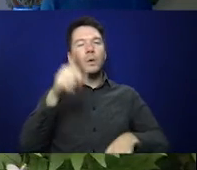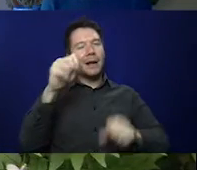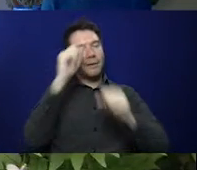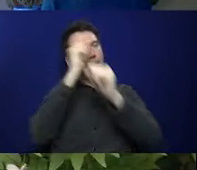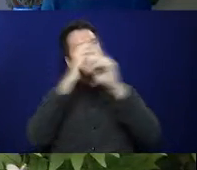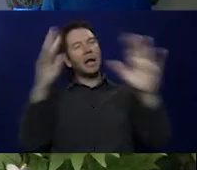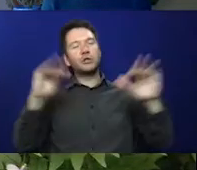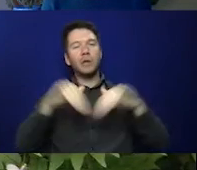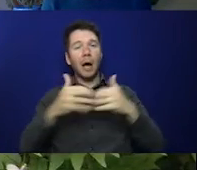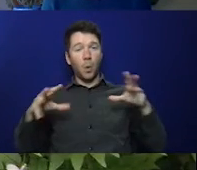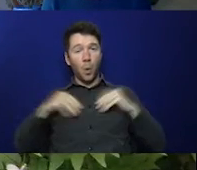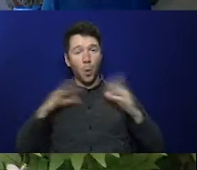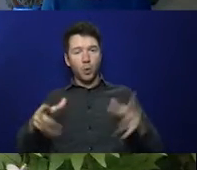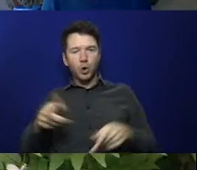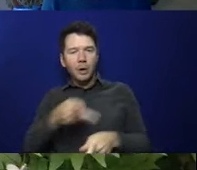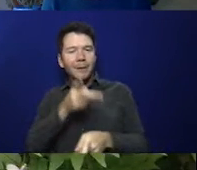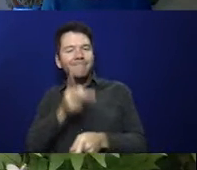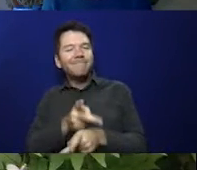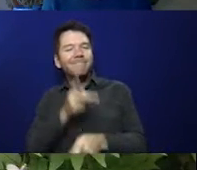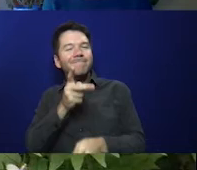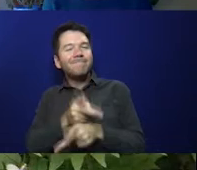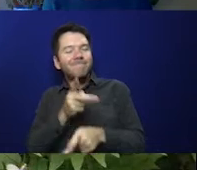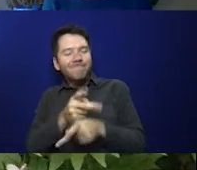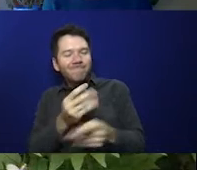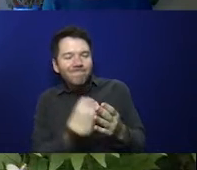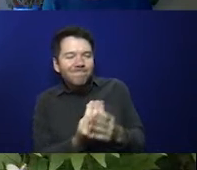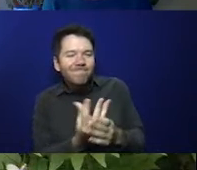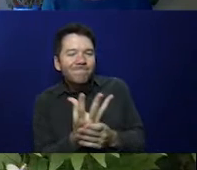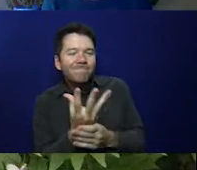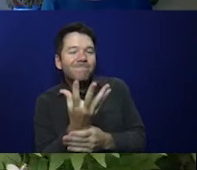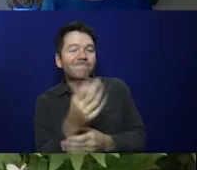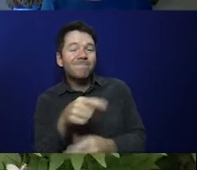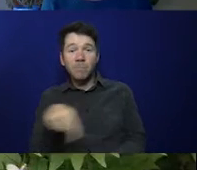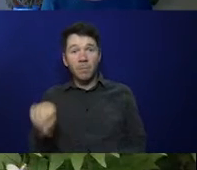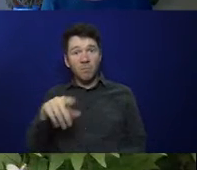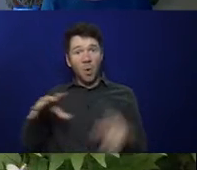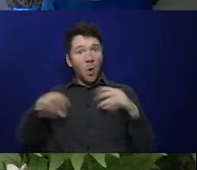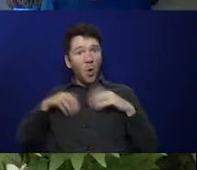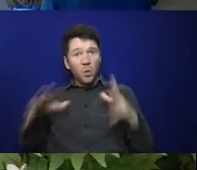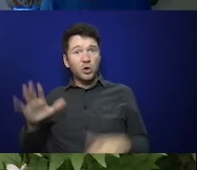imagination’s take of how these plants would have been carefully nurtured by their owners,